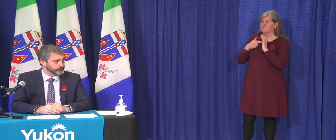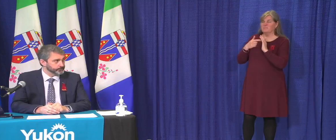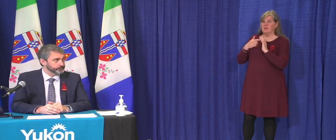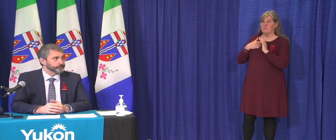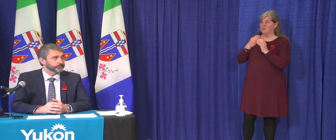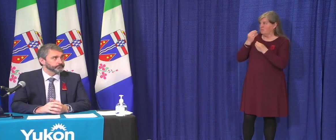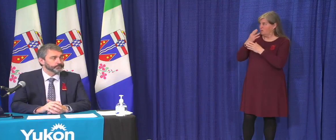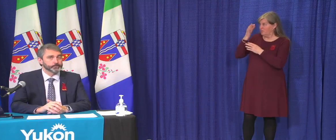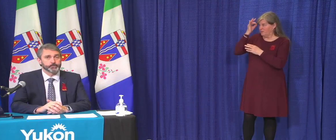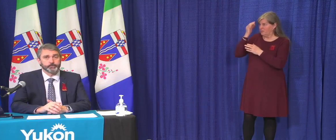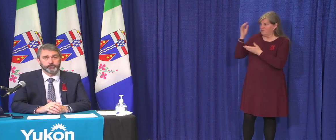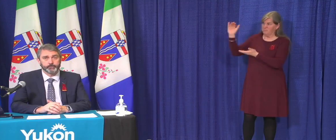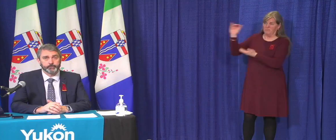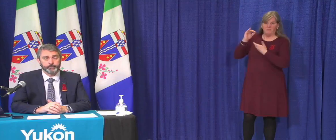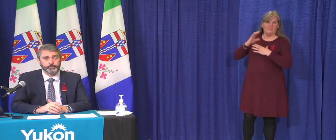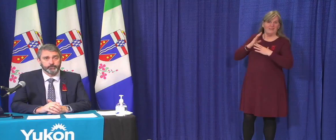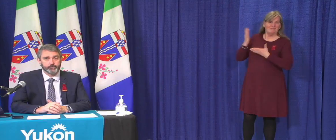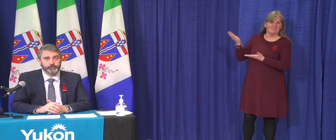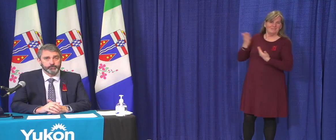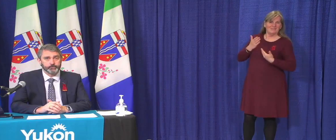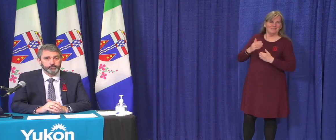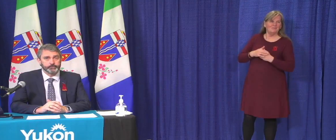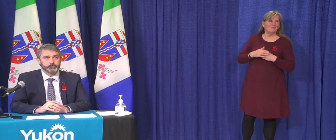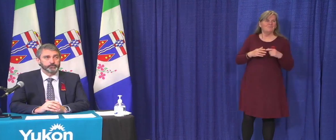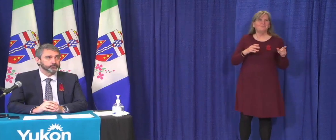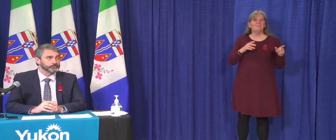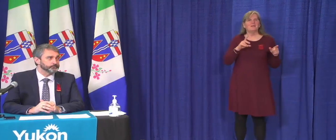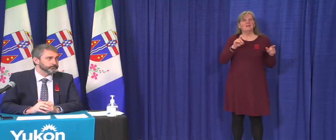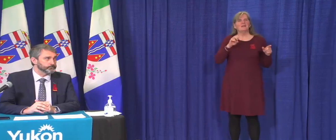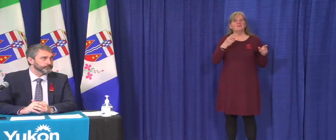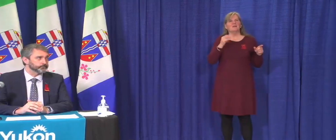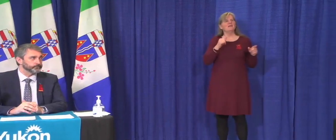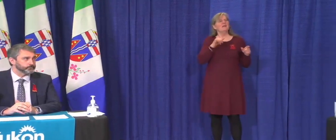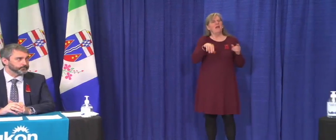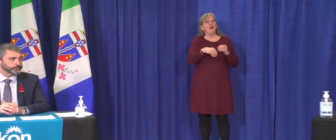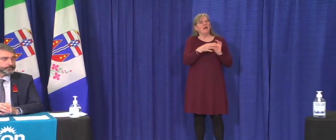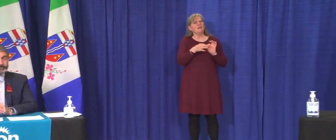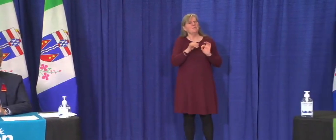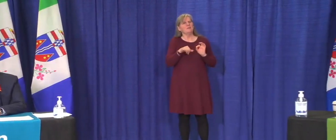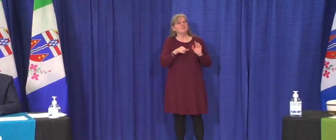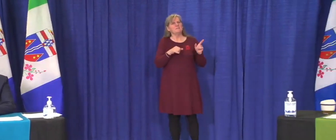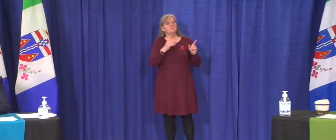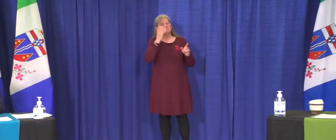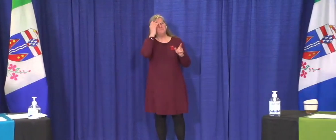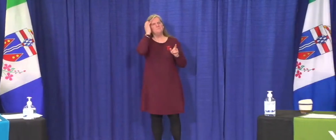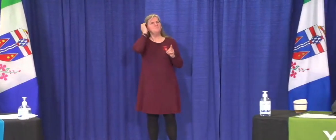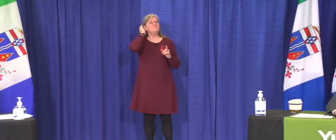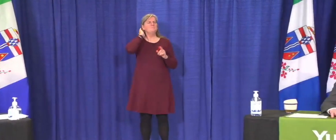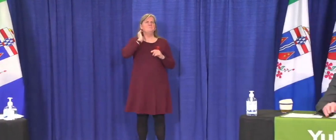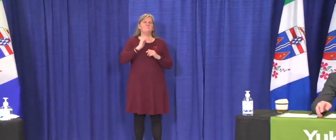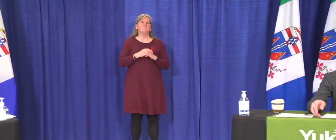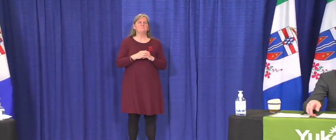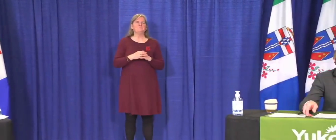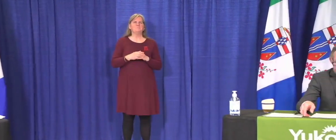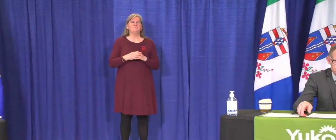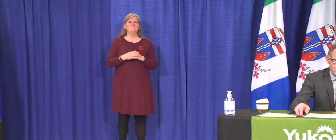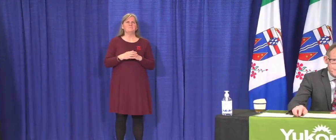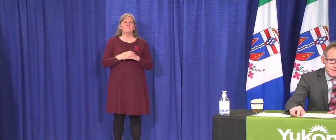and able to take on Pfizer as we see these results ahead of these trials.